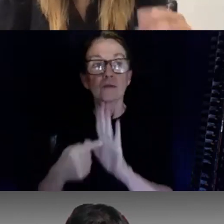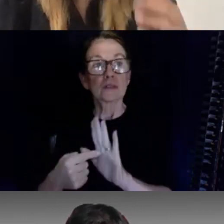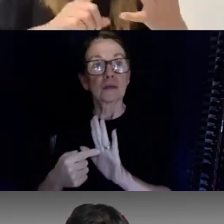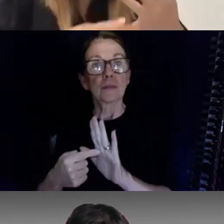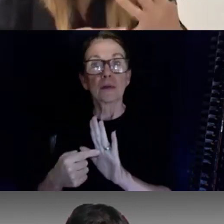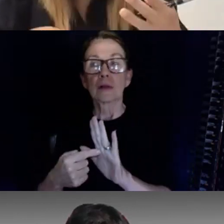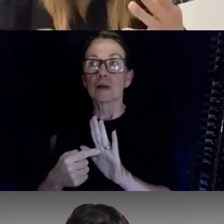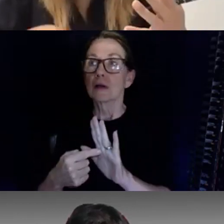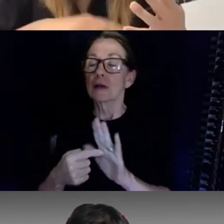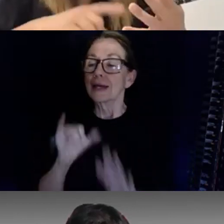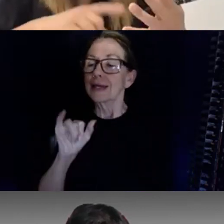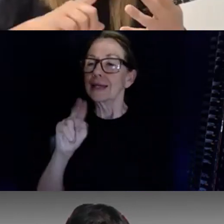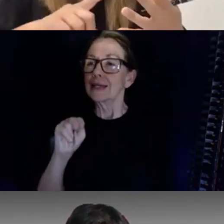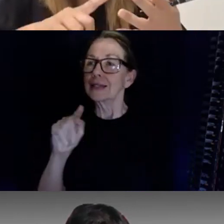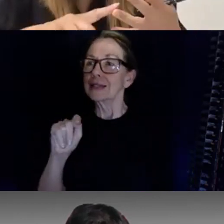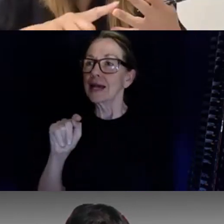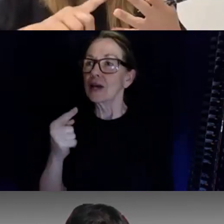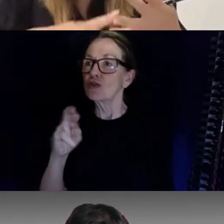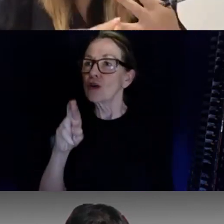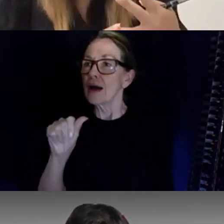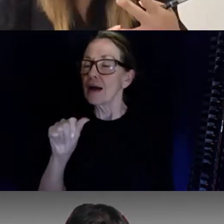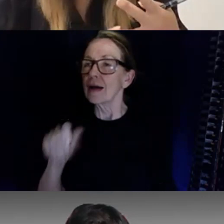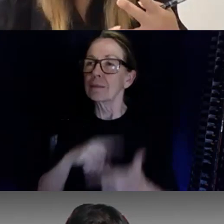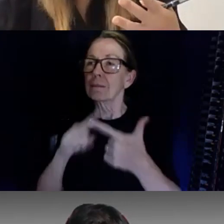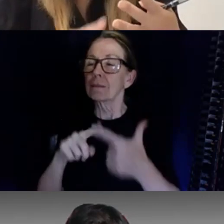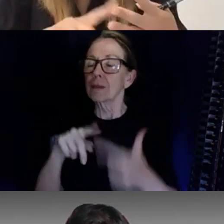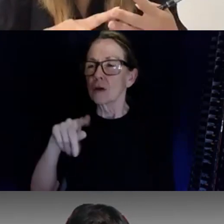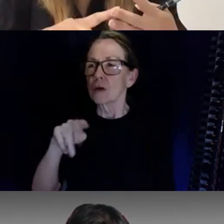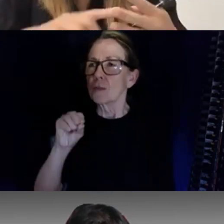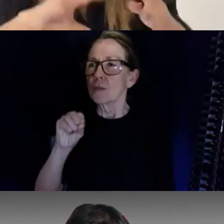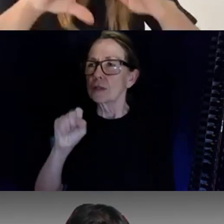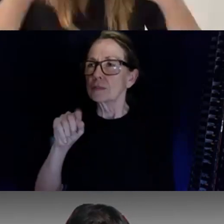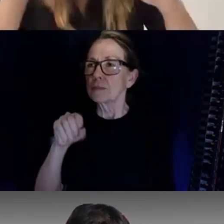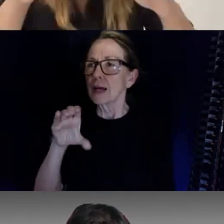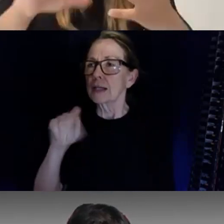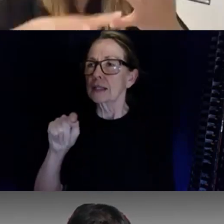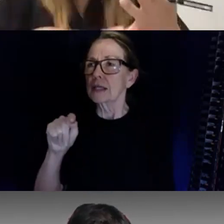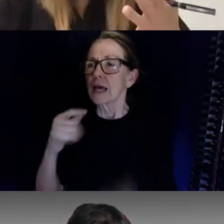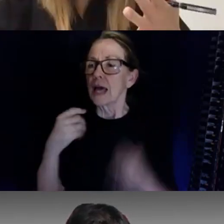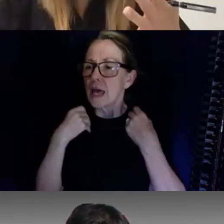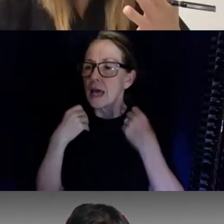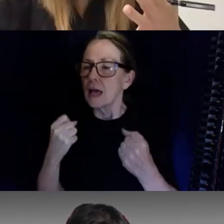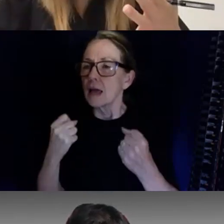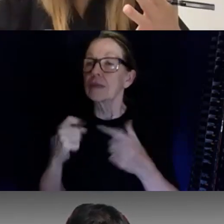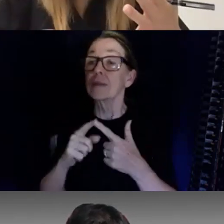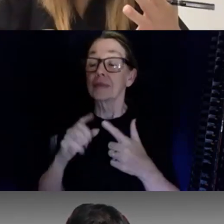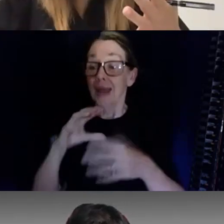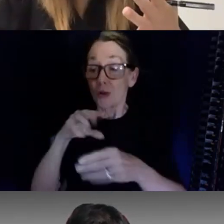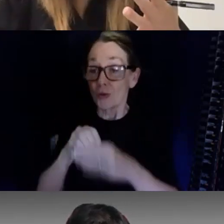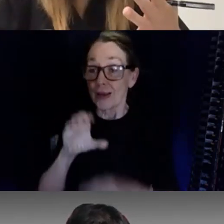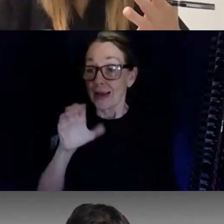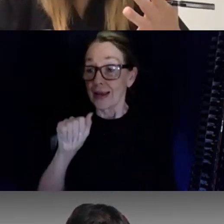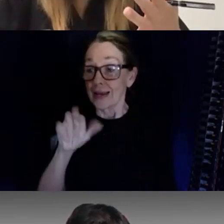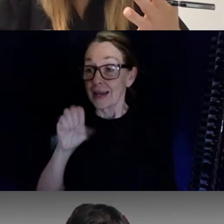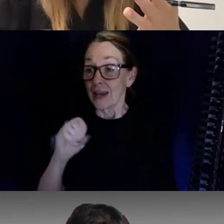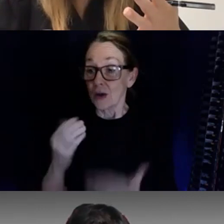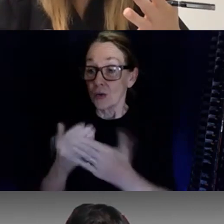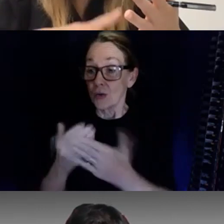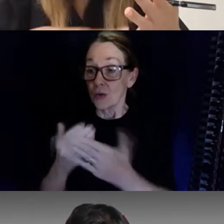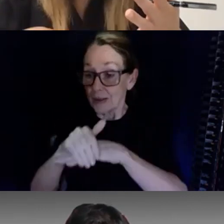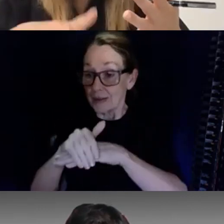IN TERMS OF THE OTHER ACCOUNTABLE ENTITIES, MOST OF THE OTHER HOSPITAL SYSTEMS THAT EXIST THROUGHOUT THE STATE, AS WELL AS THE PHYSICIAN'S GROUPS THAT ARE AFFILIATED WITH THOSE SYSTEMS.